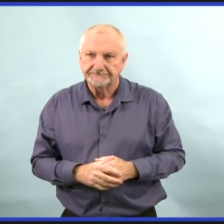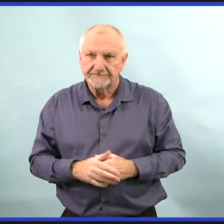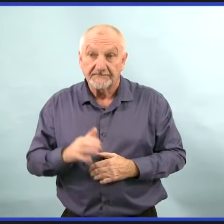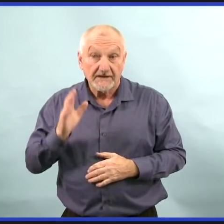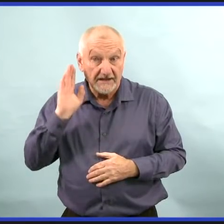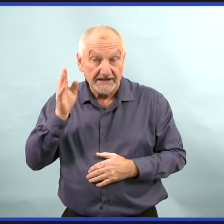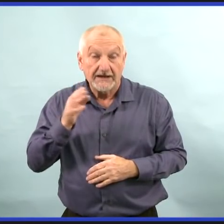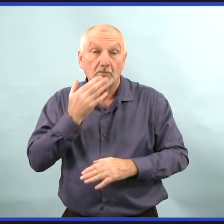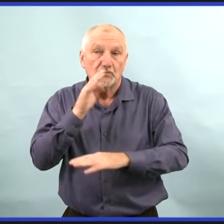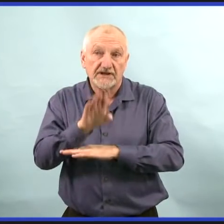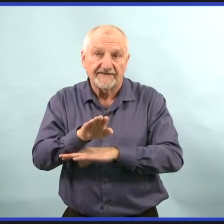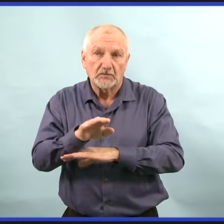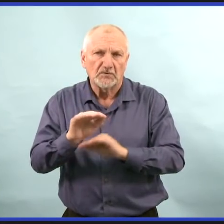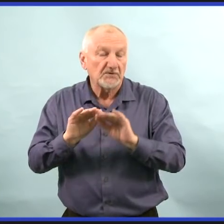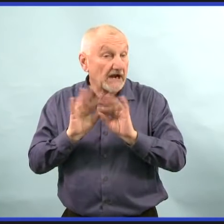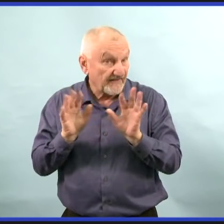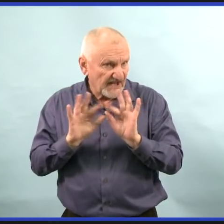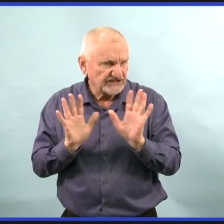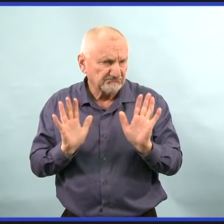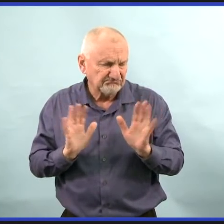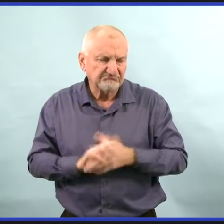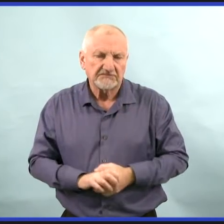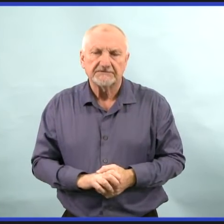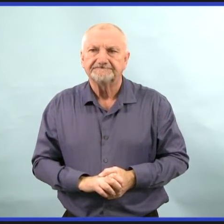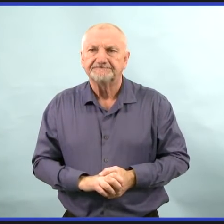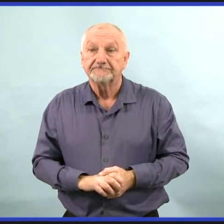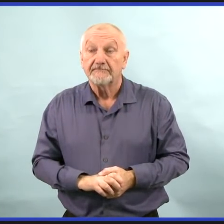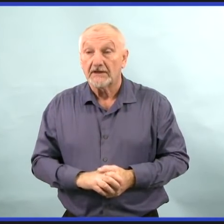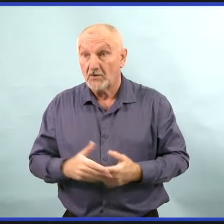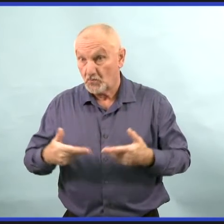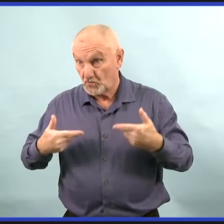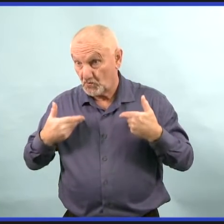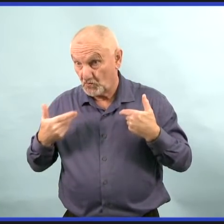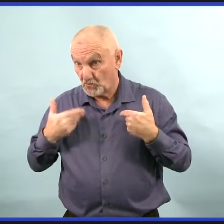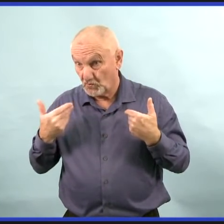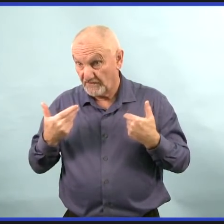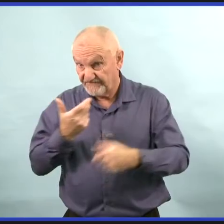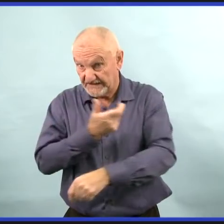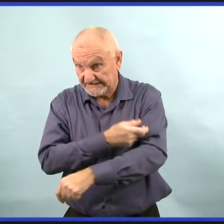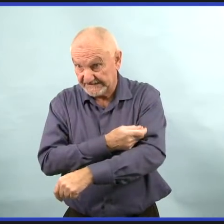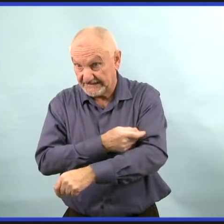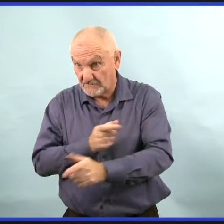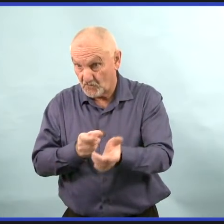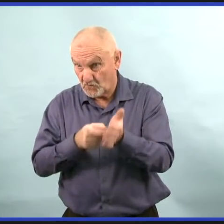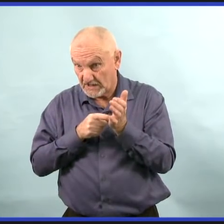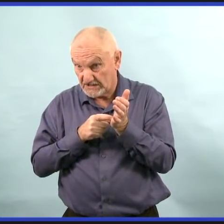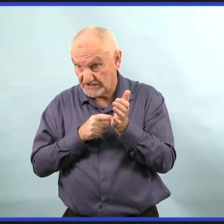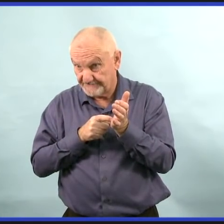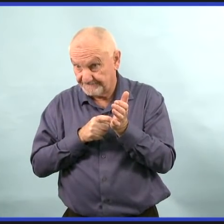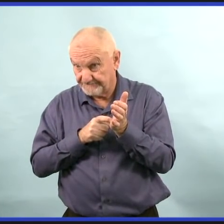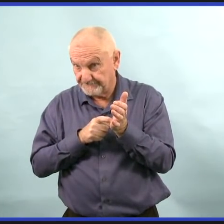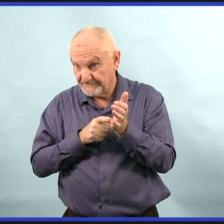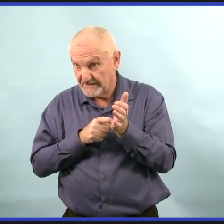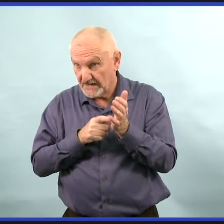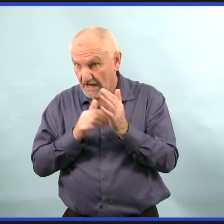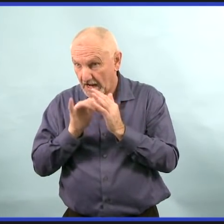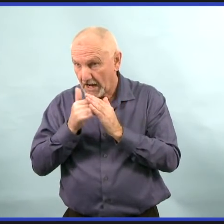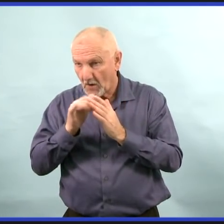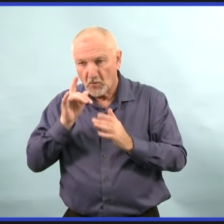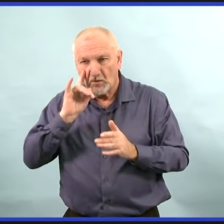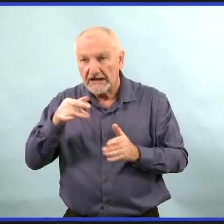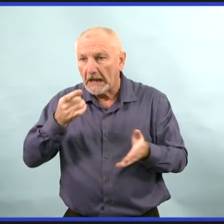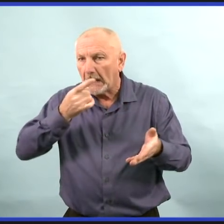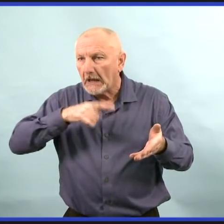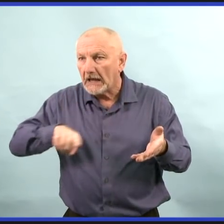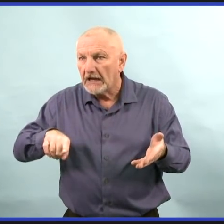how will that youth vaccination requirement work next week for gym class